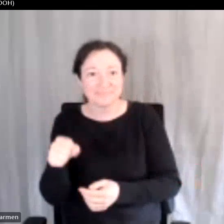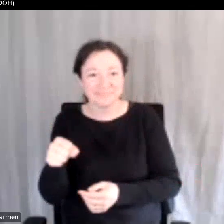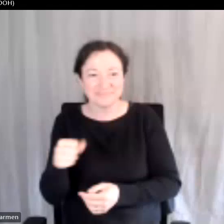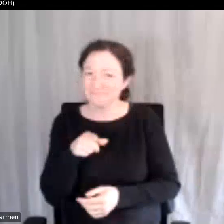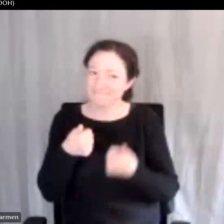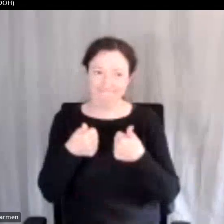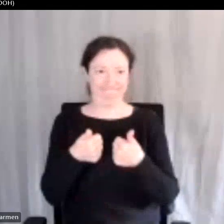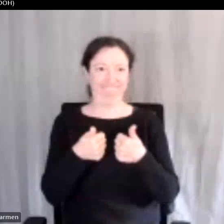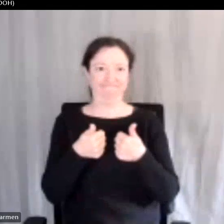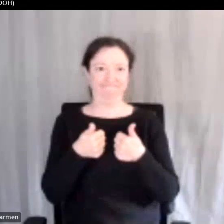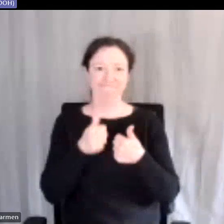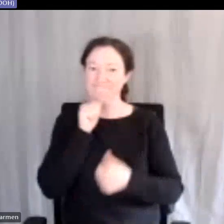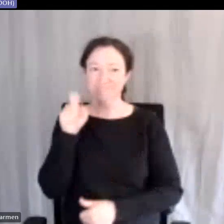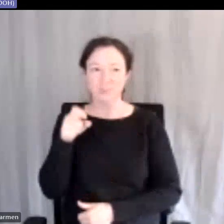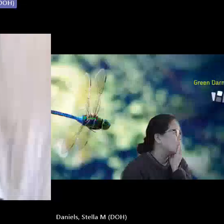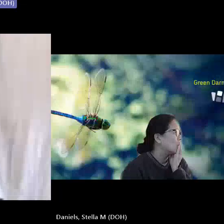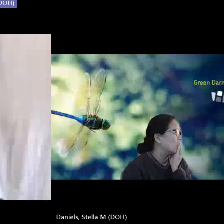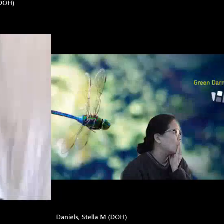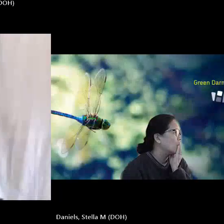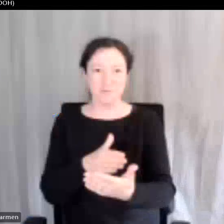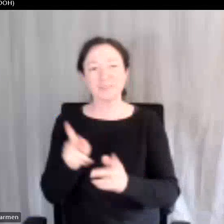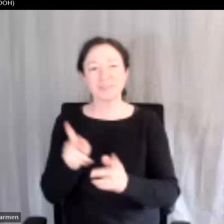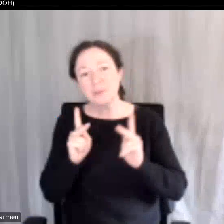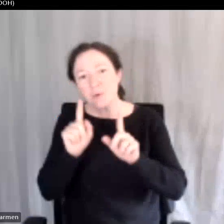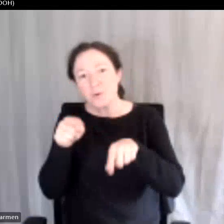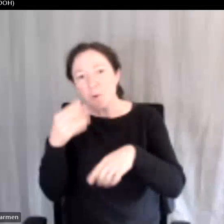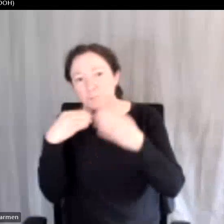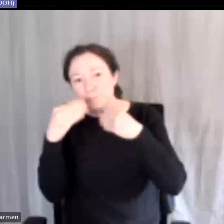We don't need music. People are going to get their lunch. It's all right.